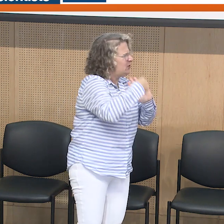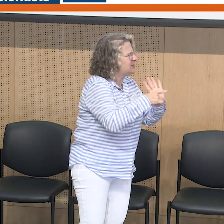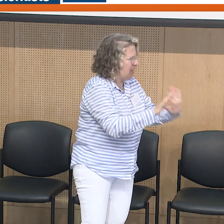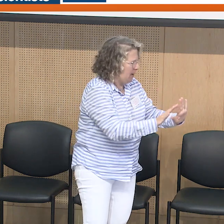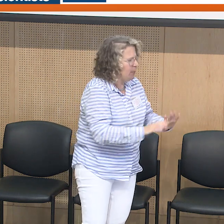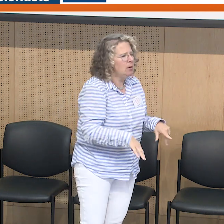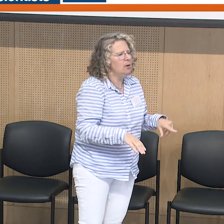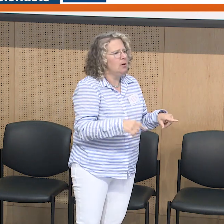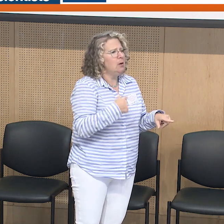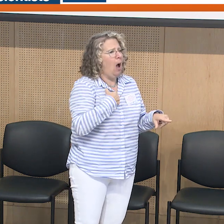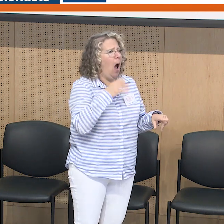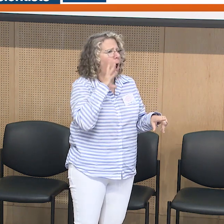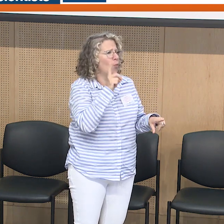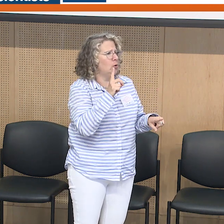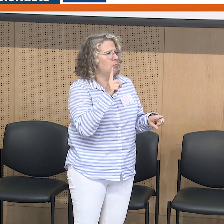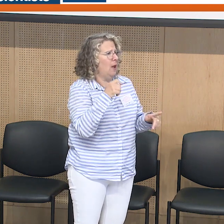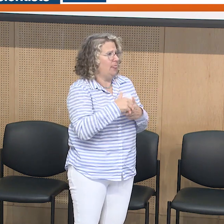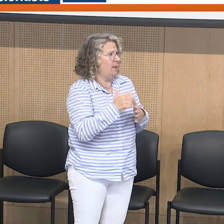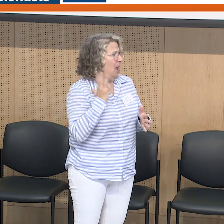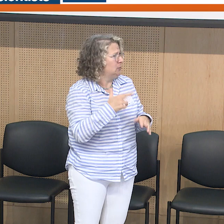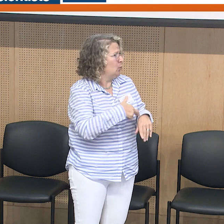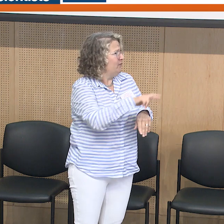as we're developing signs to understand science.